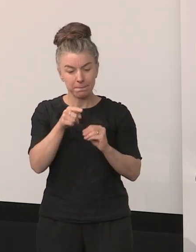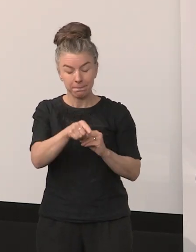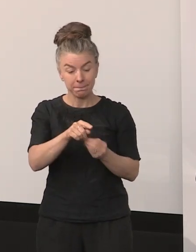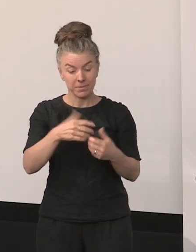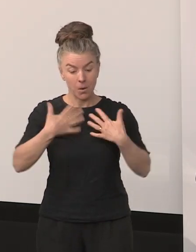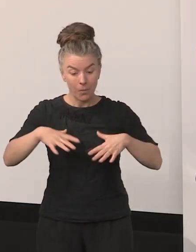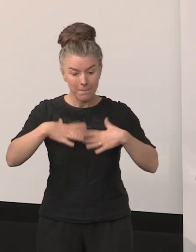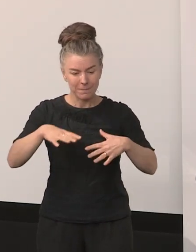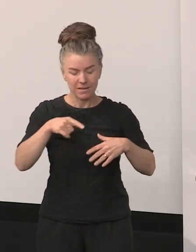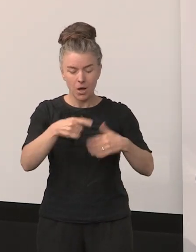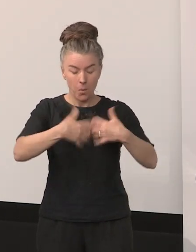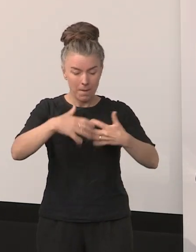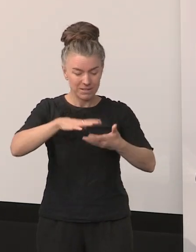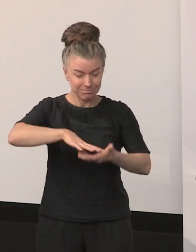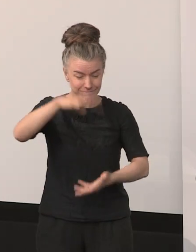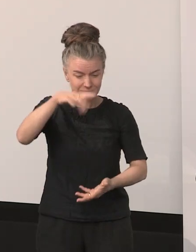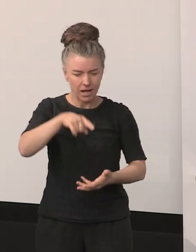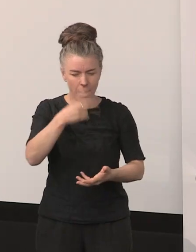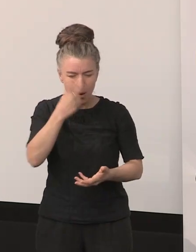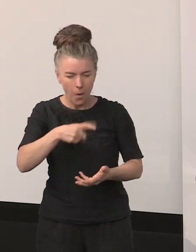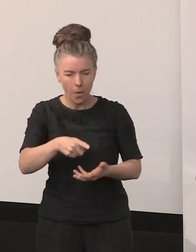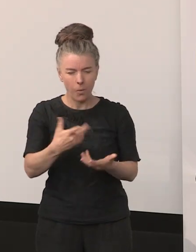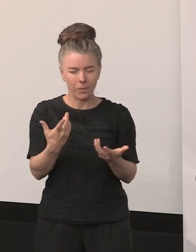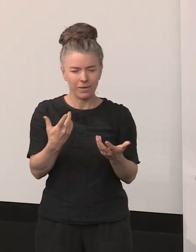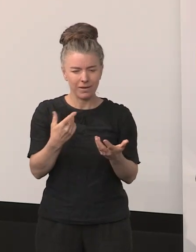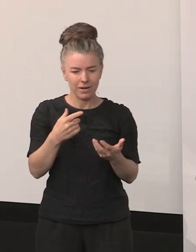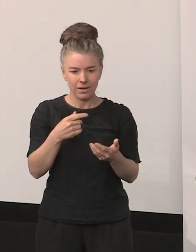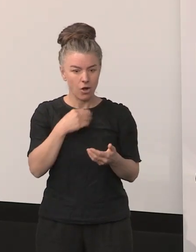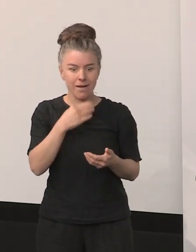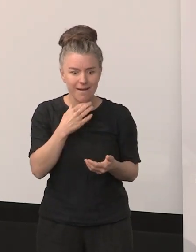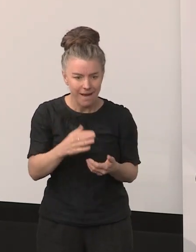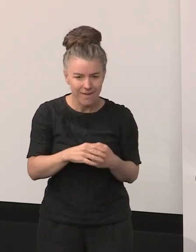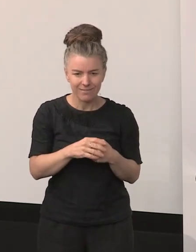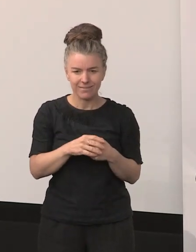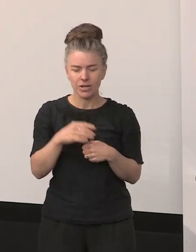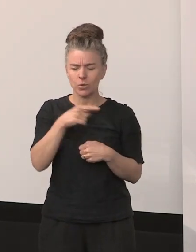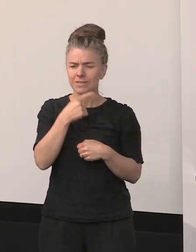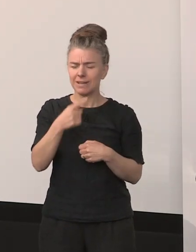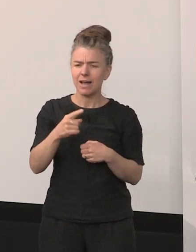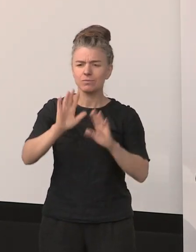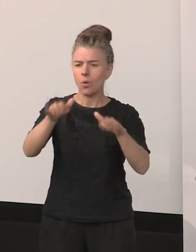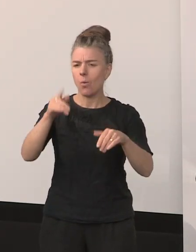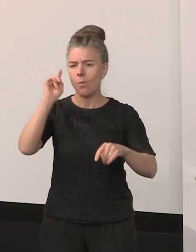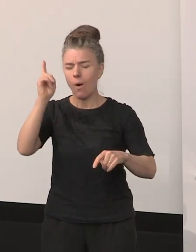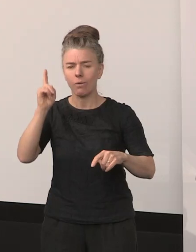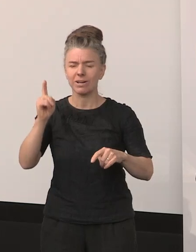scenes there was a lot going on, that the stock had expired, there wasn't as much as we thought. That sort of